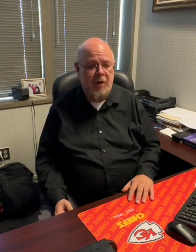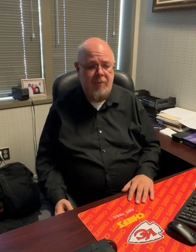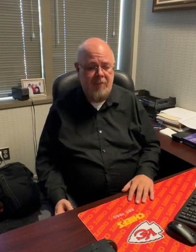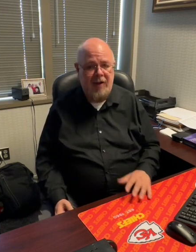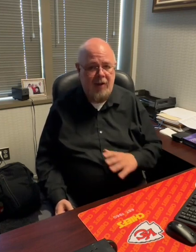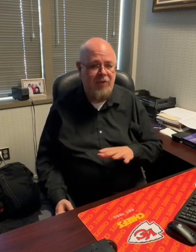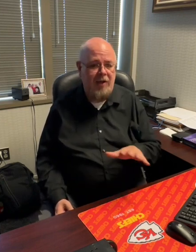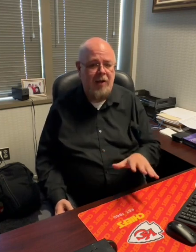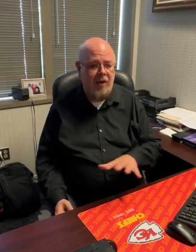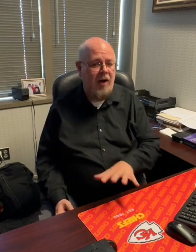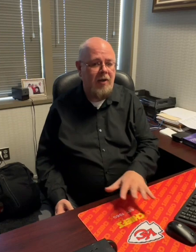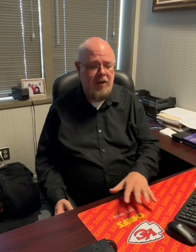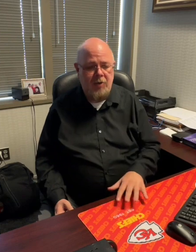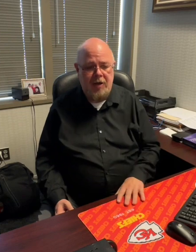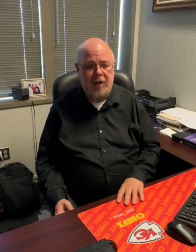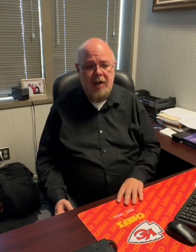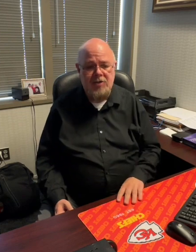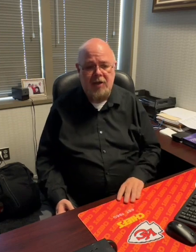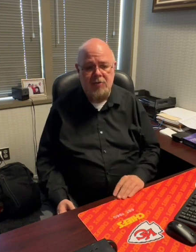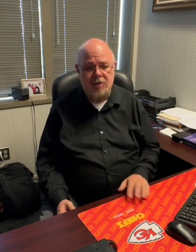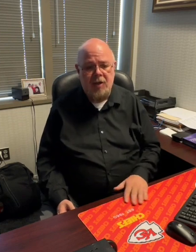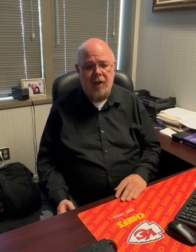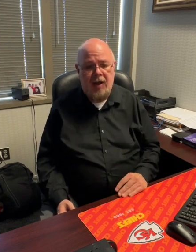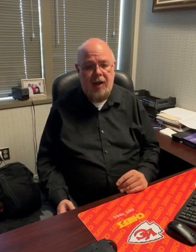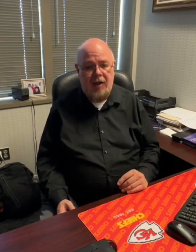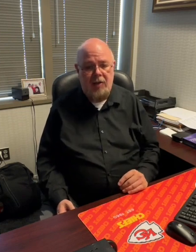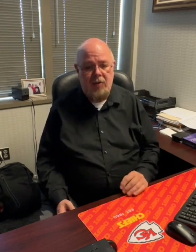Department of Mental Health and our Community Mental Health Centers,